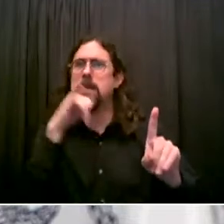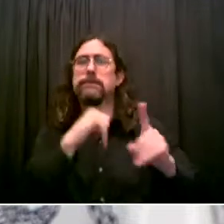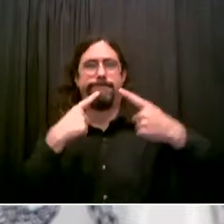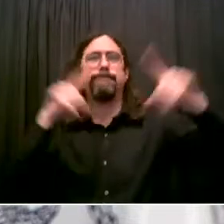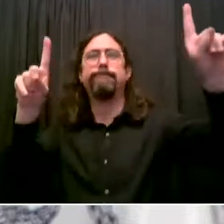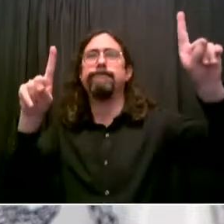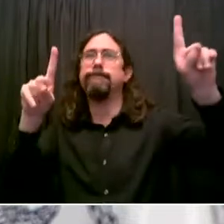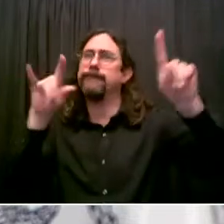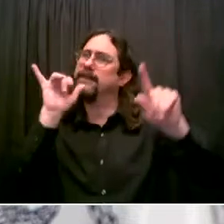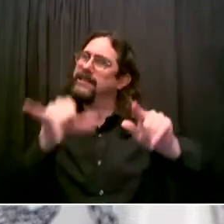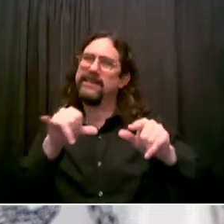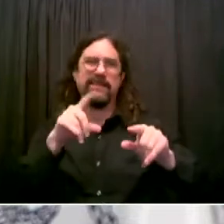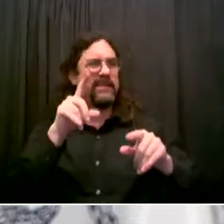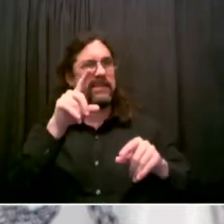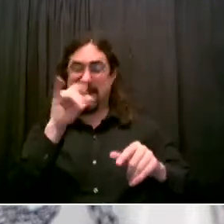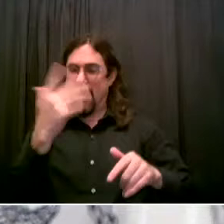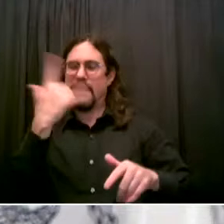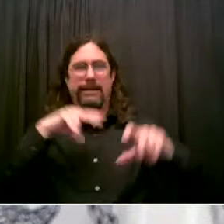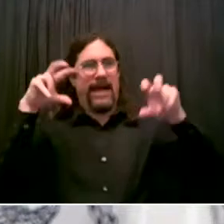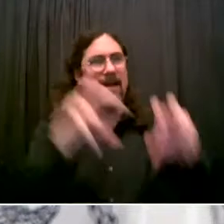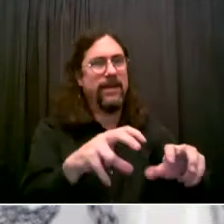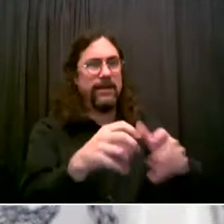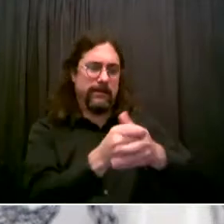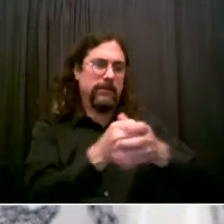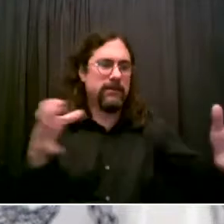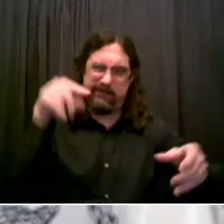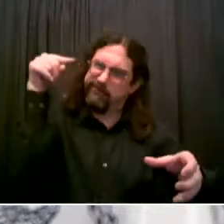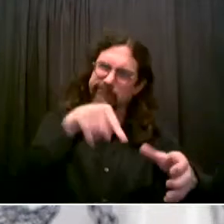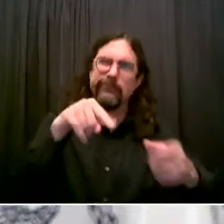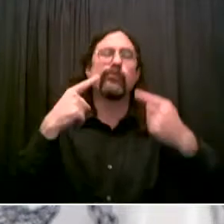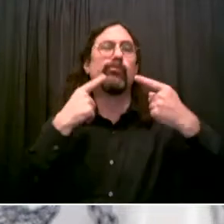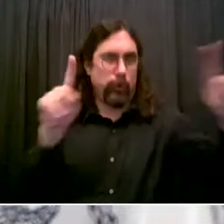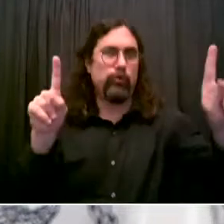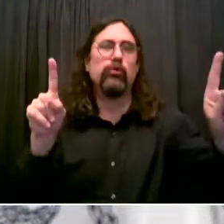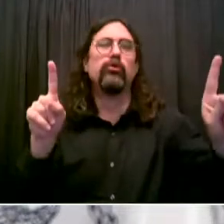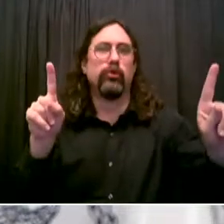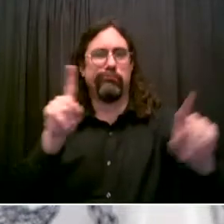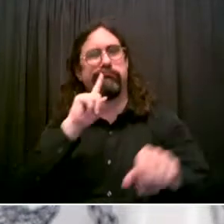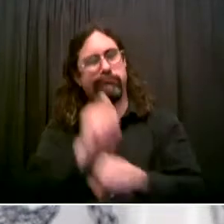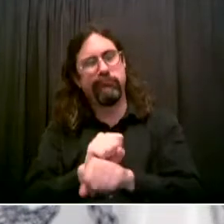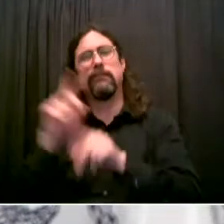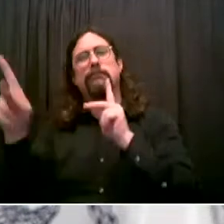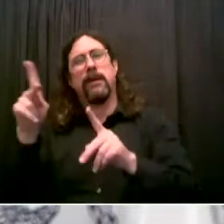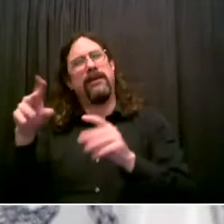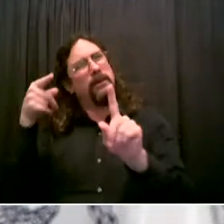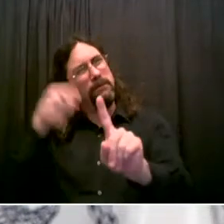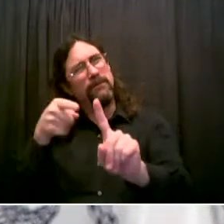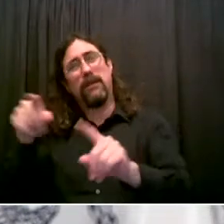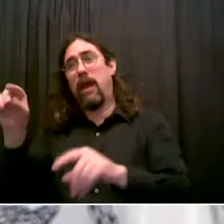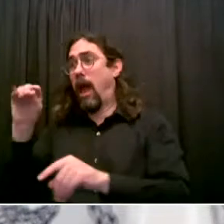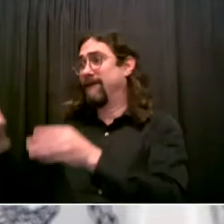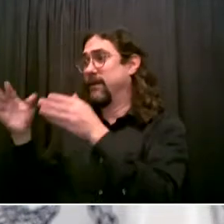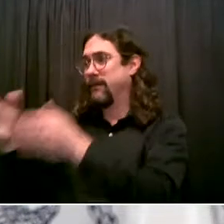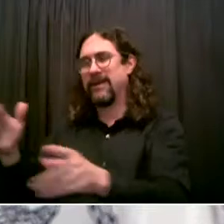REACHING L ALF OUS. IT MEANS REACHING FOLKS WHO HAVE BEEN THROUGH SO MUCH. WHAT WE ARE LEARNING THROUGH TODAY'S INFORMATION IS E WCAN DO THAT IN WAYS EVNE IRMAGINED